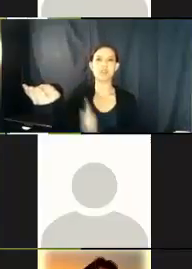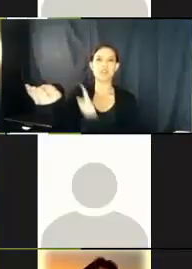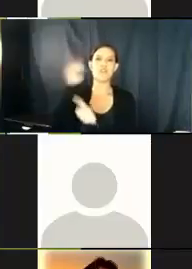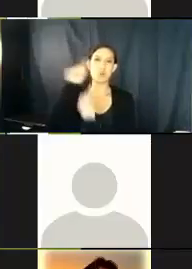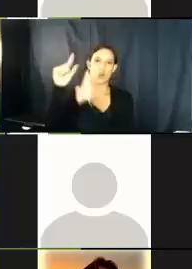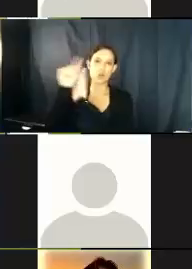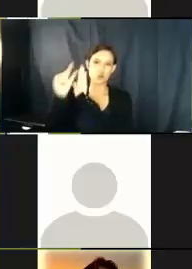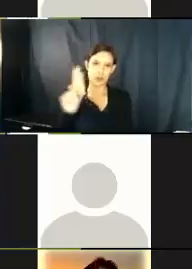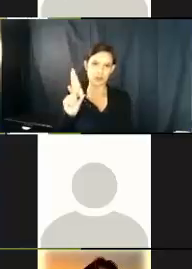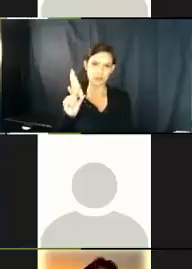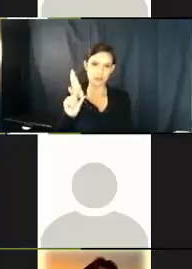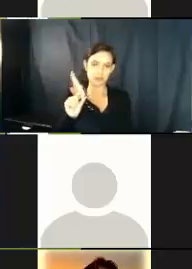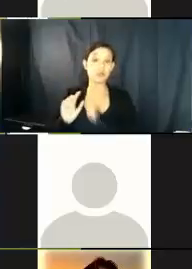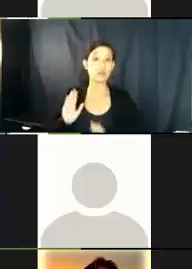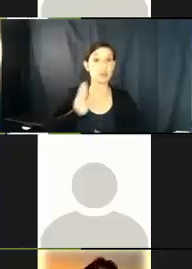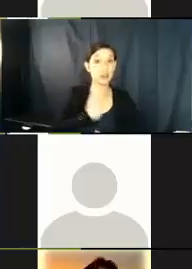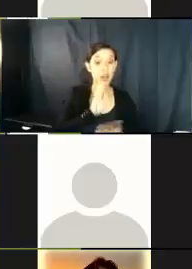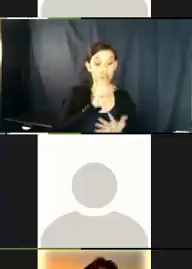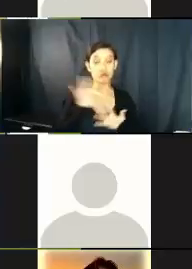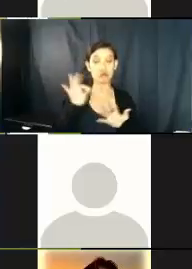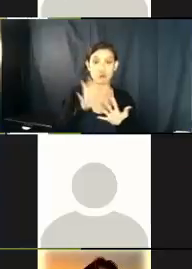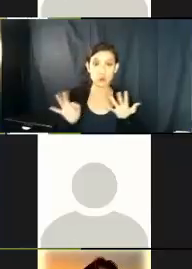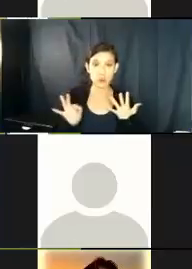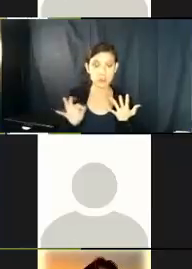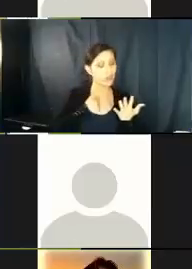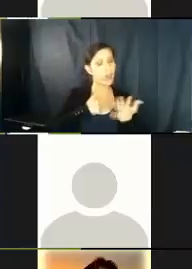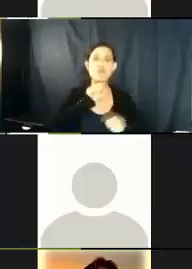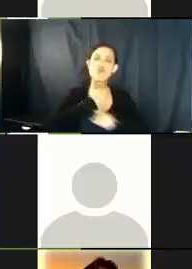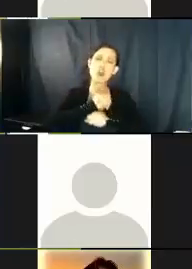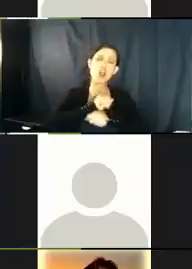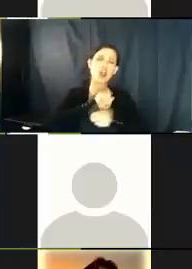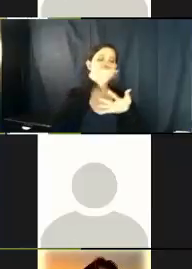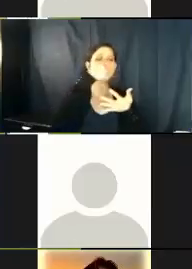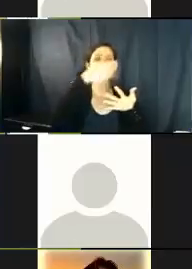so they're getting to you know do all the different types of writing practice but then